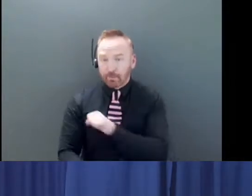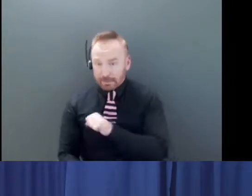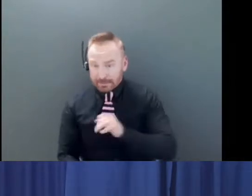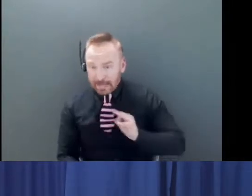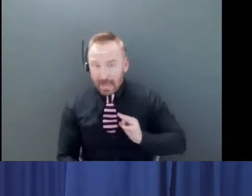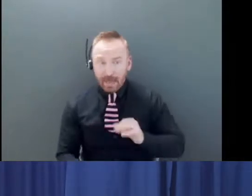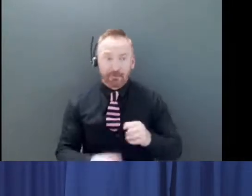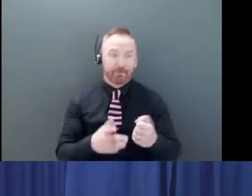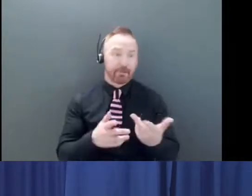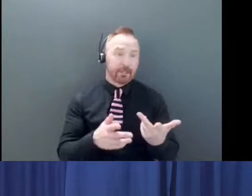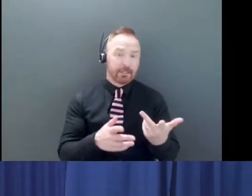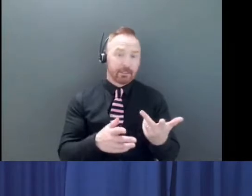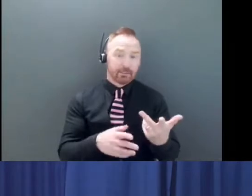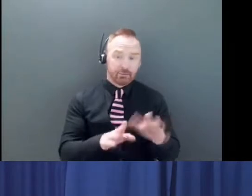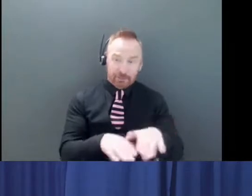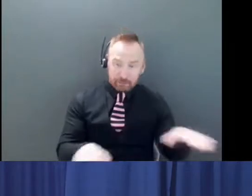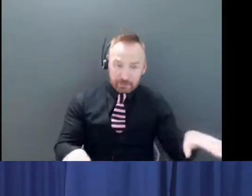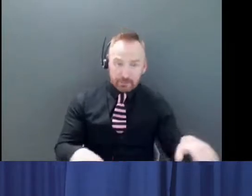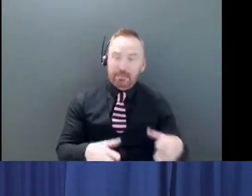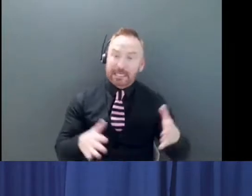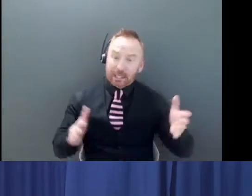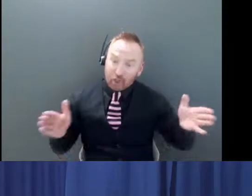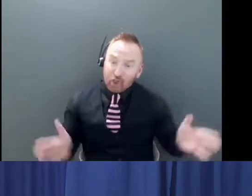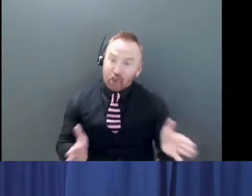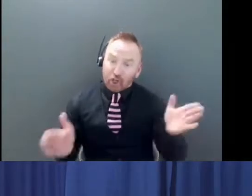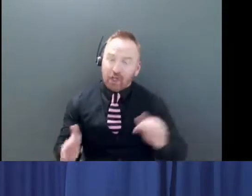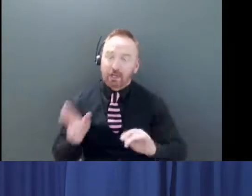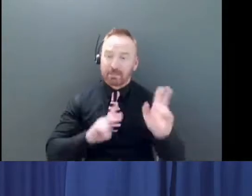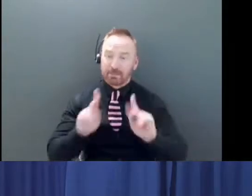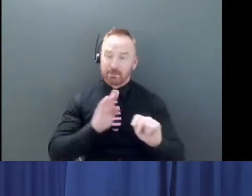folks to get vaccinated but at this point we do not have a